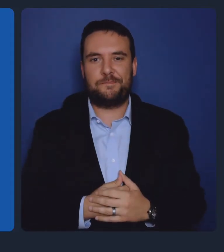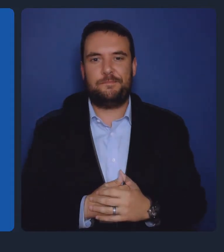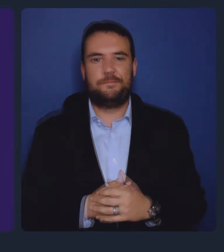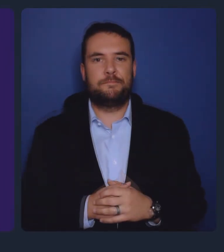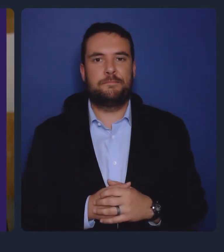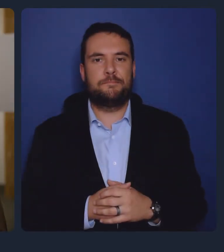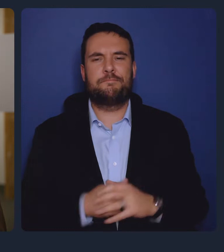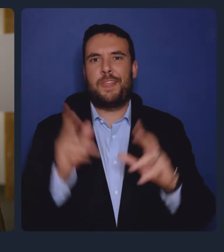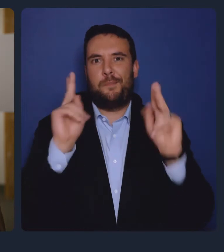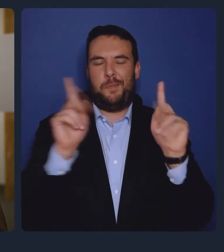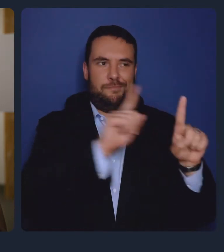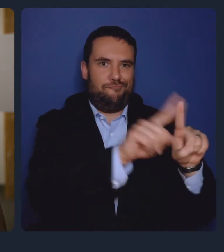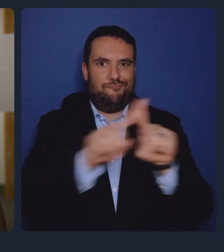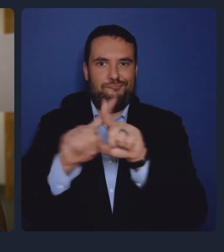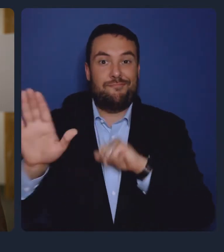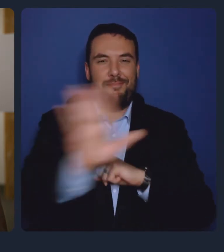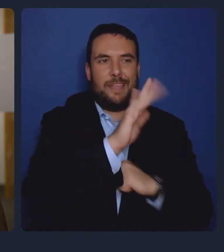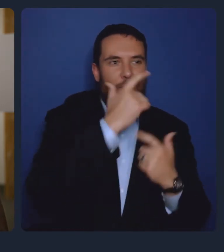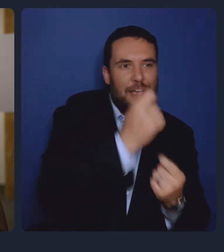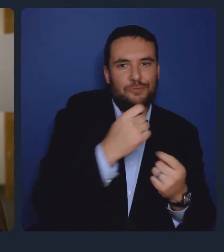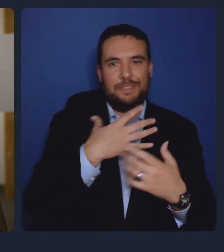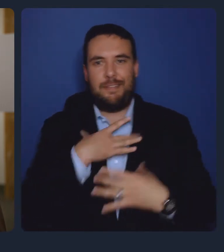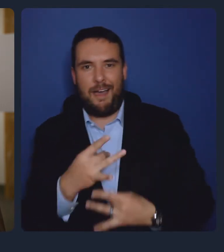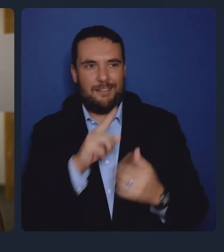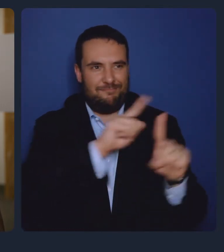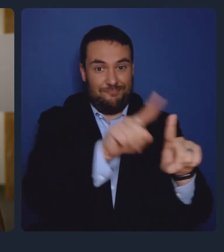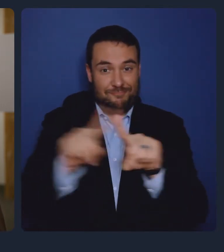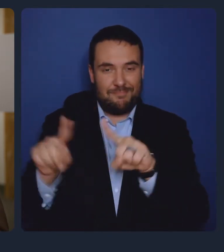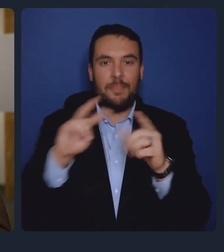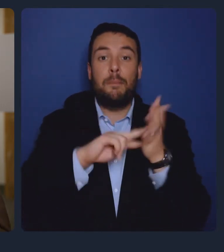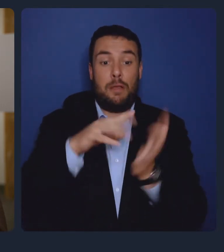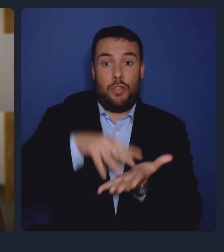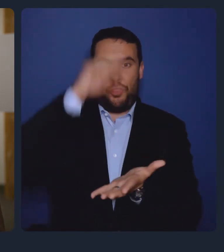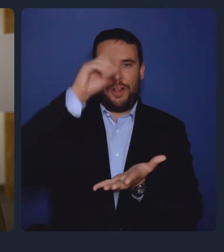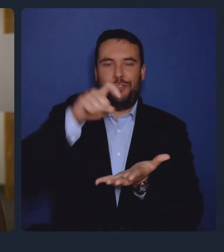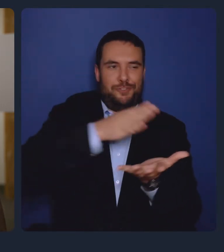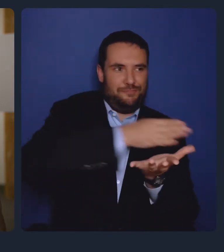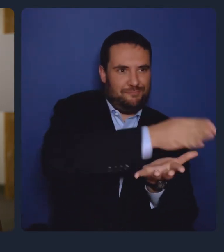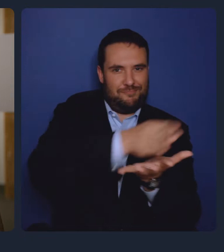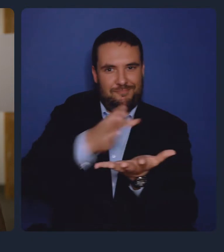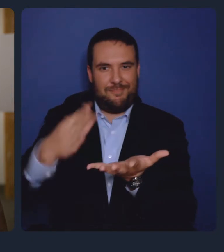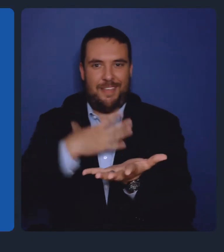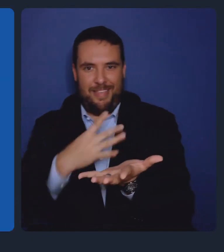Since we all have different things that we find important we want to design learning environments that have multiple means of engaging learners.